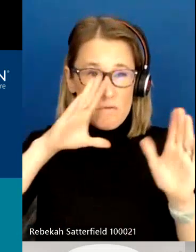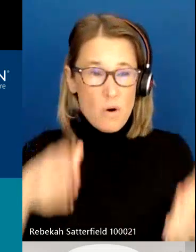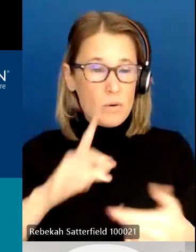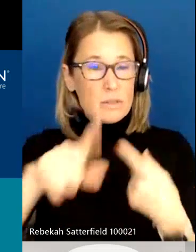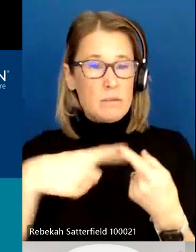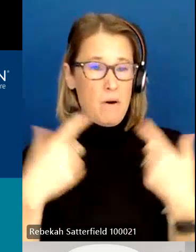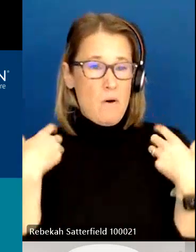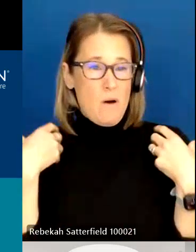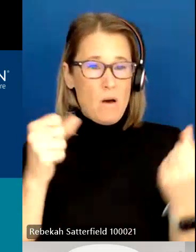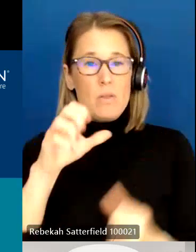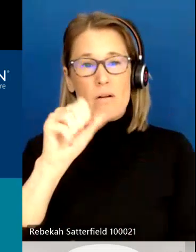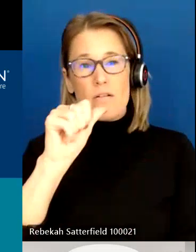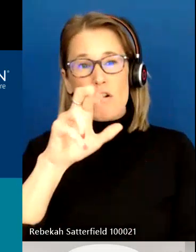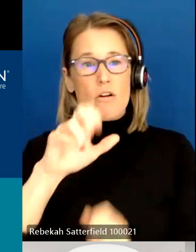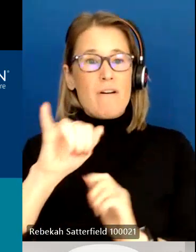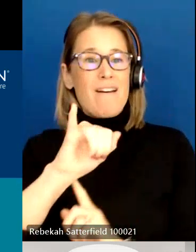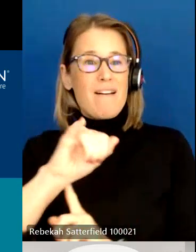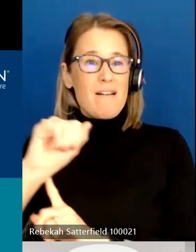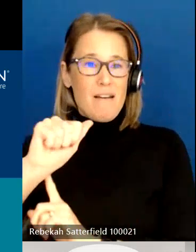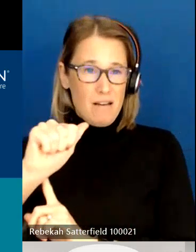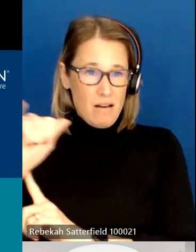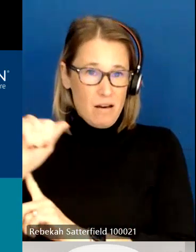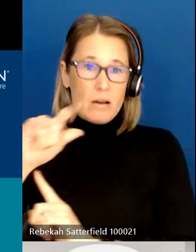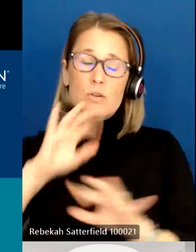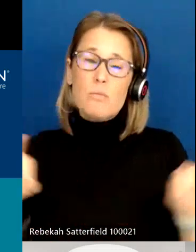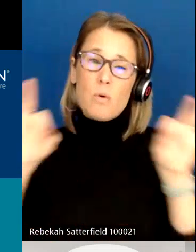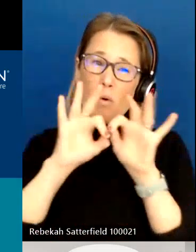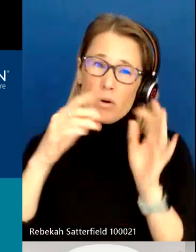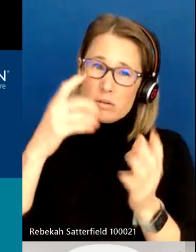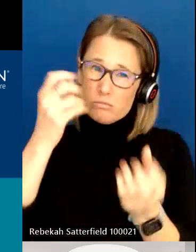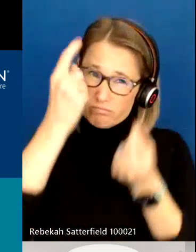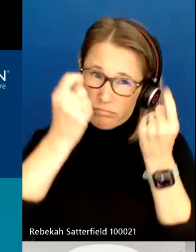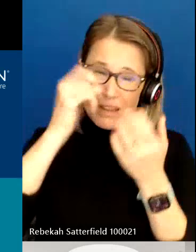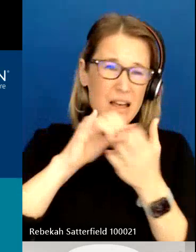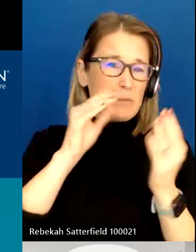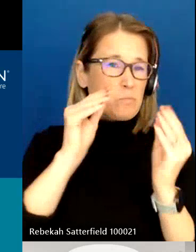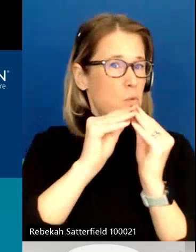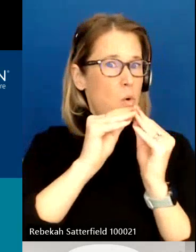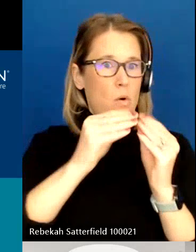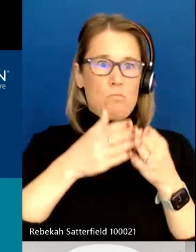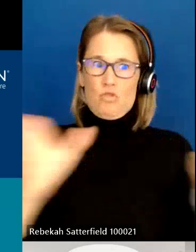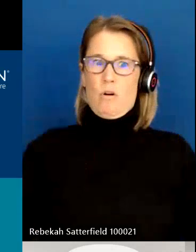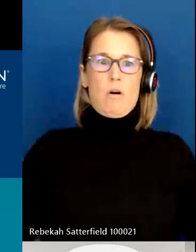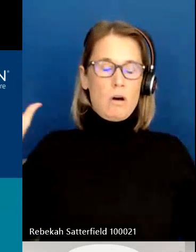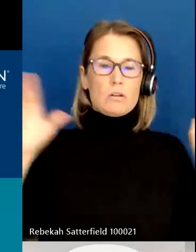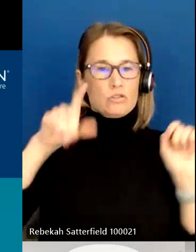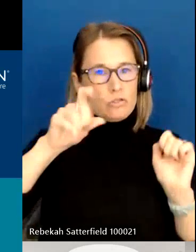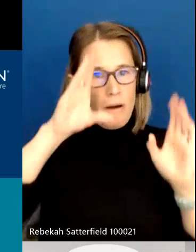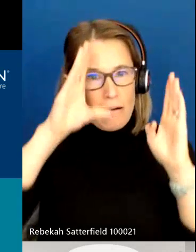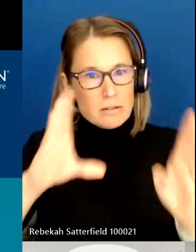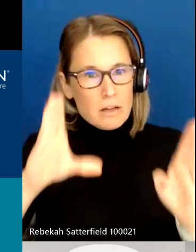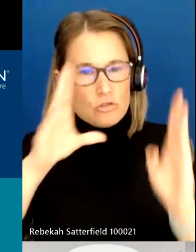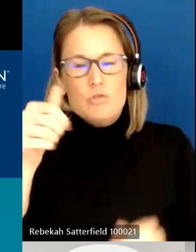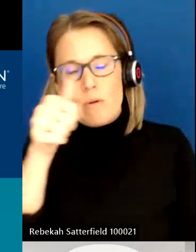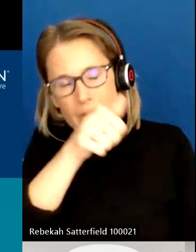AI it's important to know that it's broader than that and attention should be given to any tool